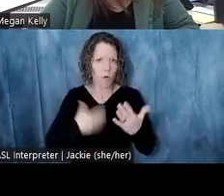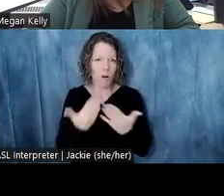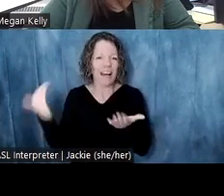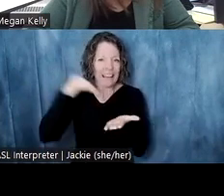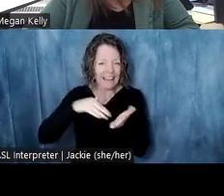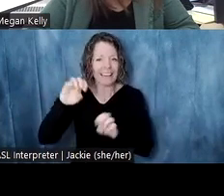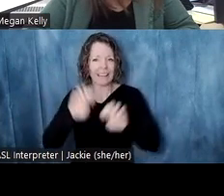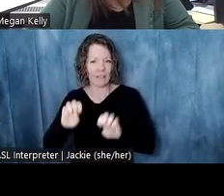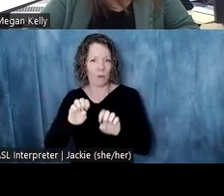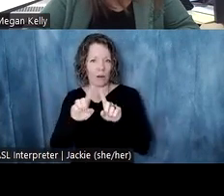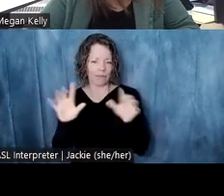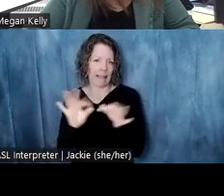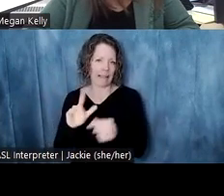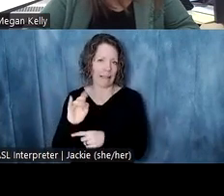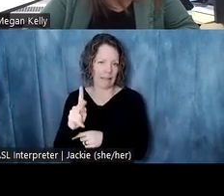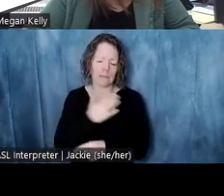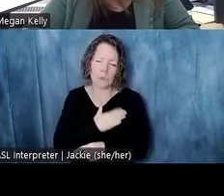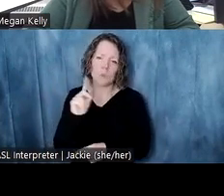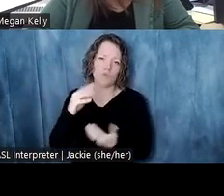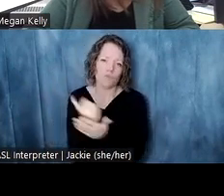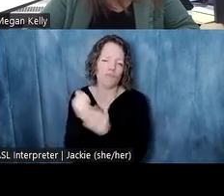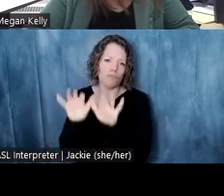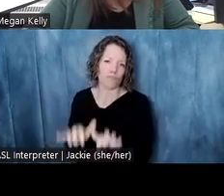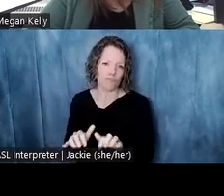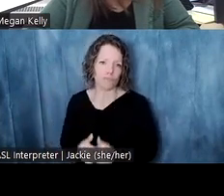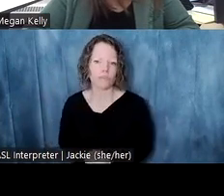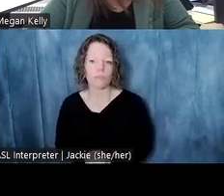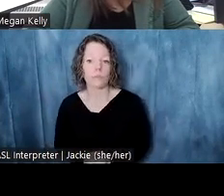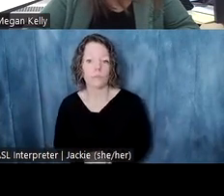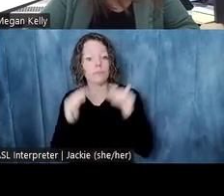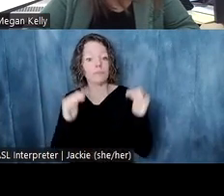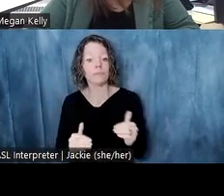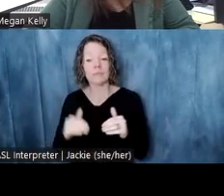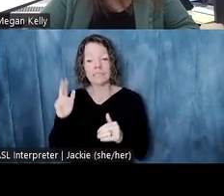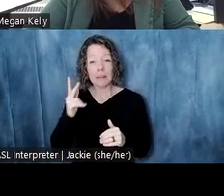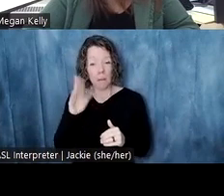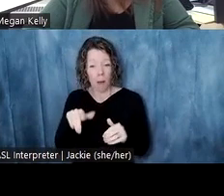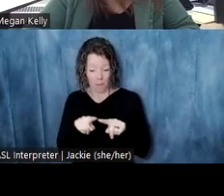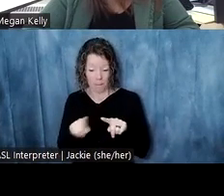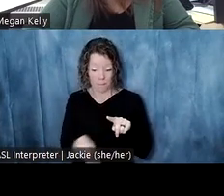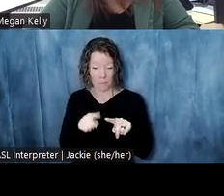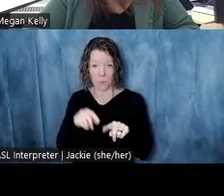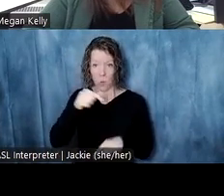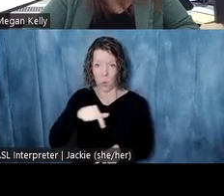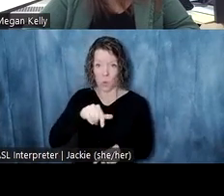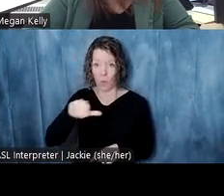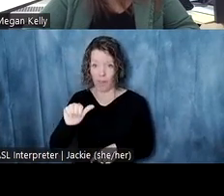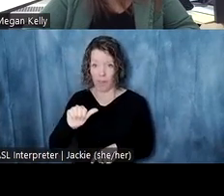shown here to send us questions and comments rather than the chat and also for those who